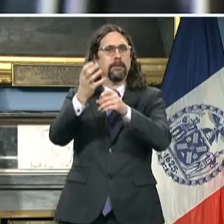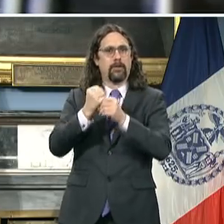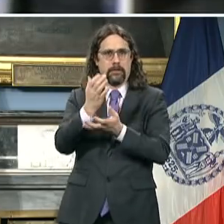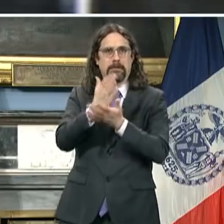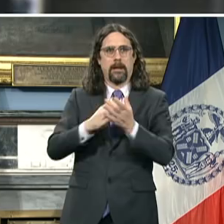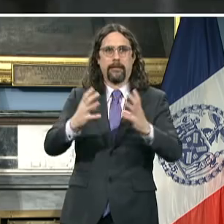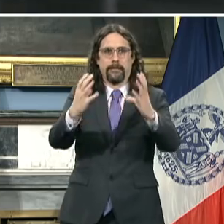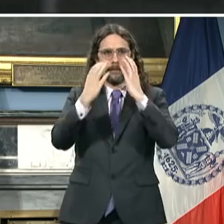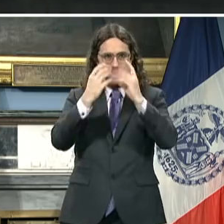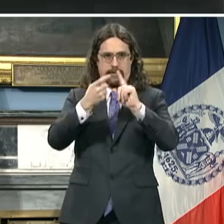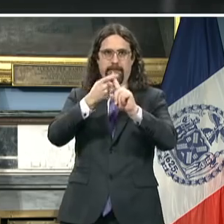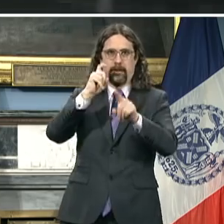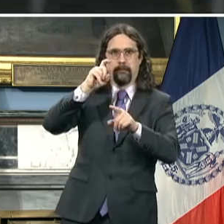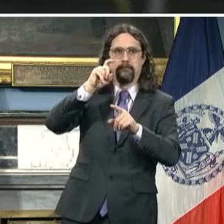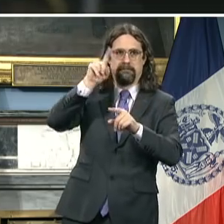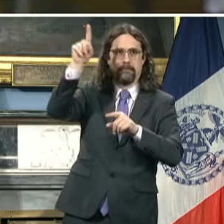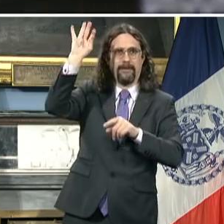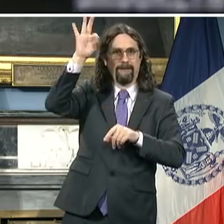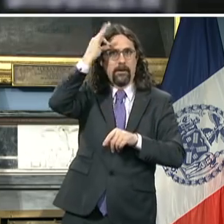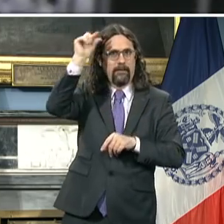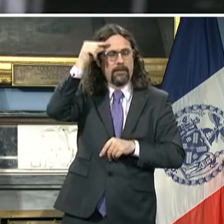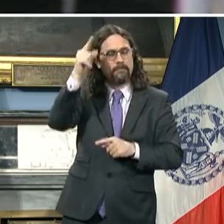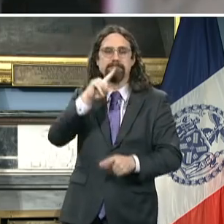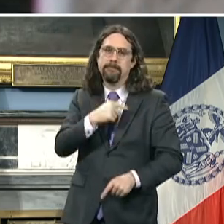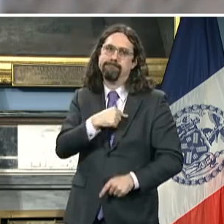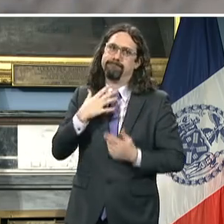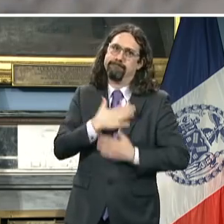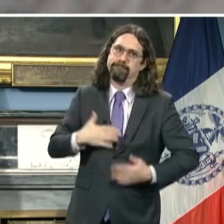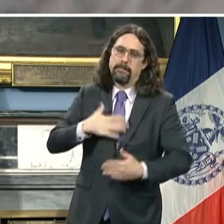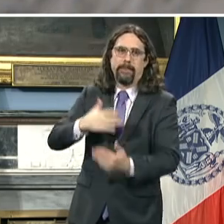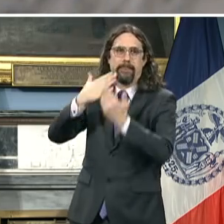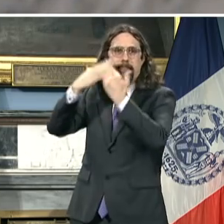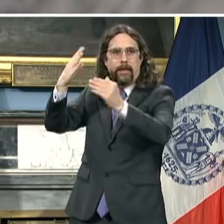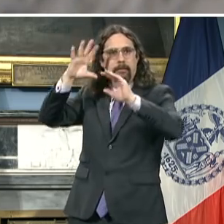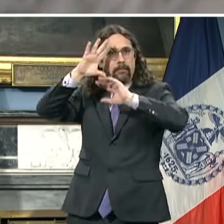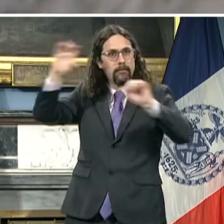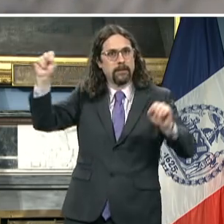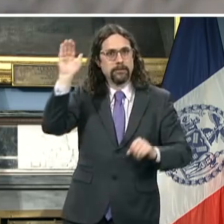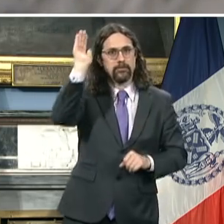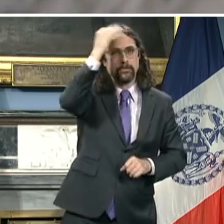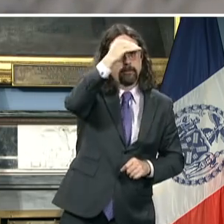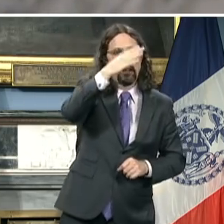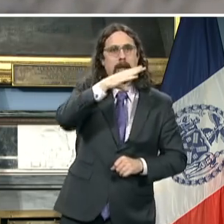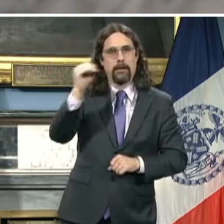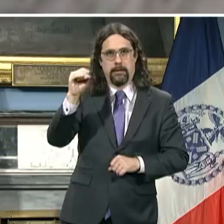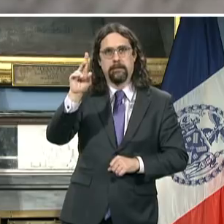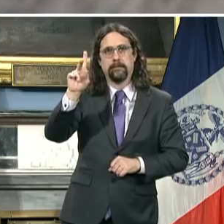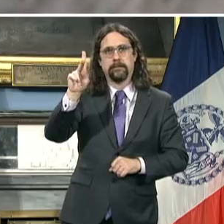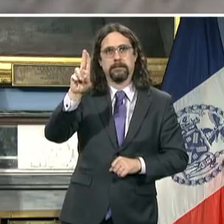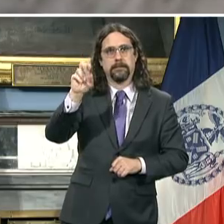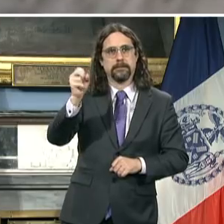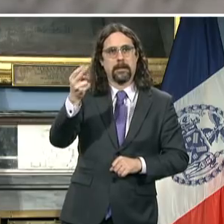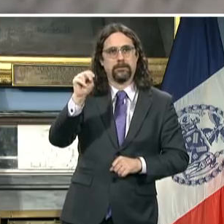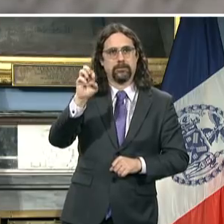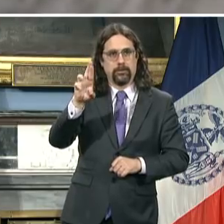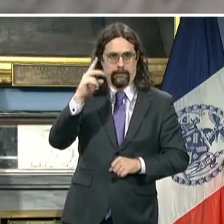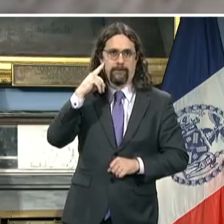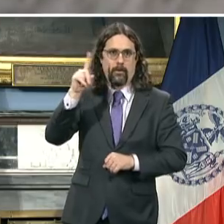MAJOR SUPPLY FROM THE FEREDAL GOVERNMENT.